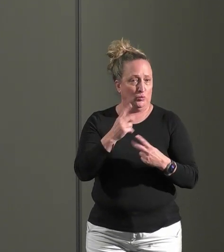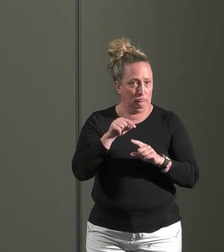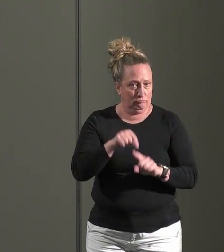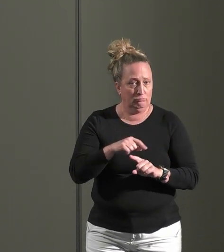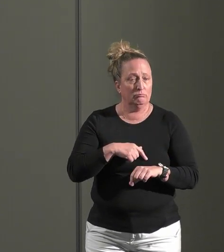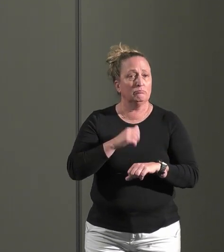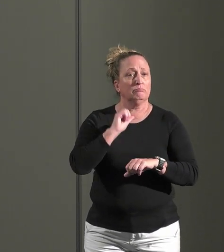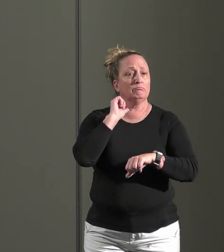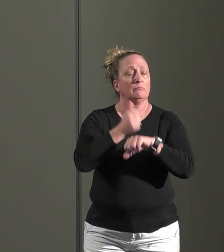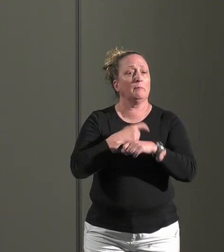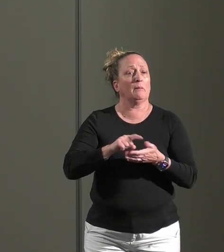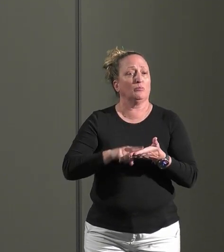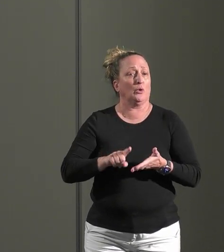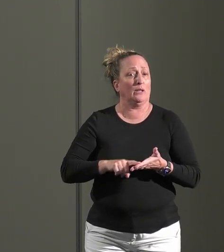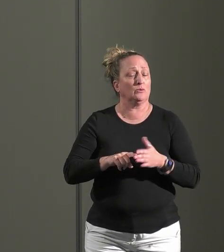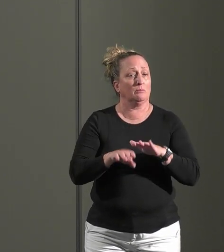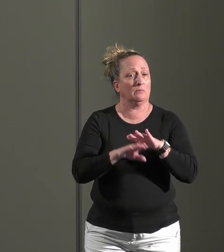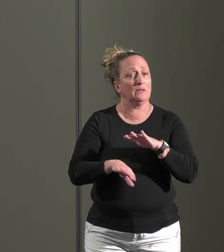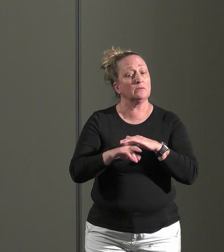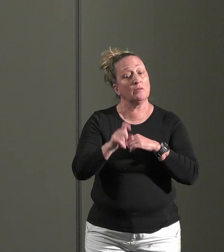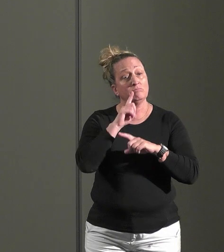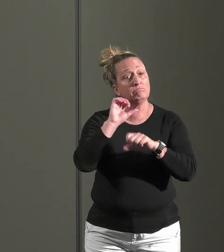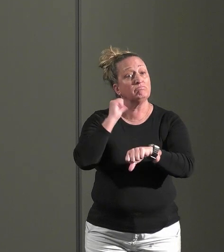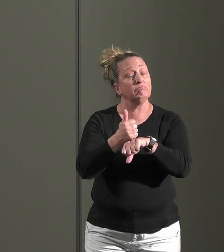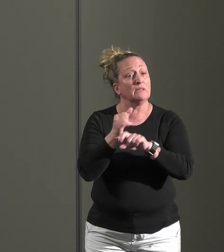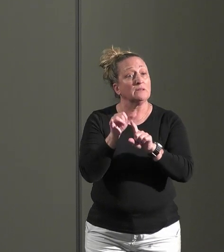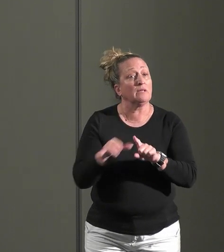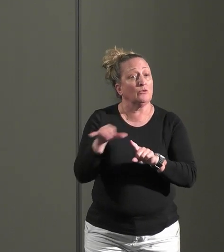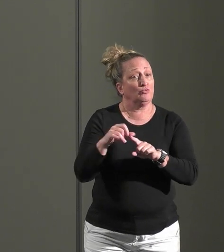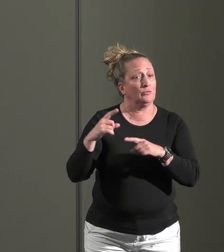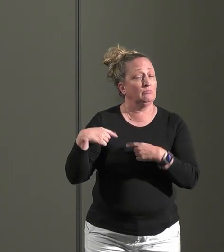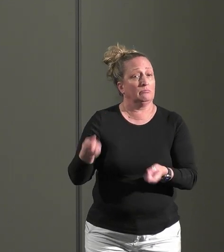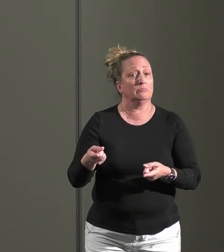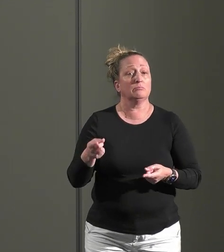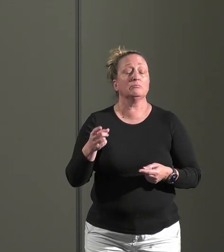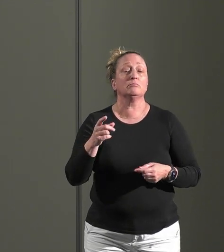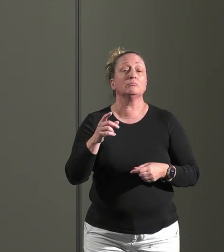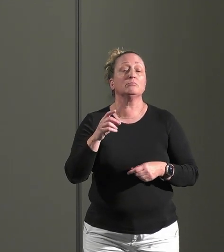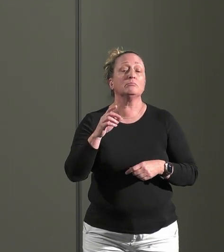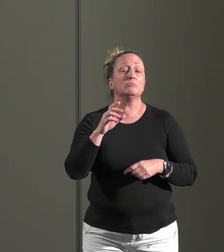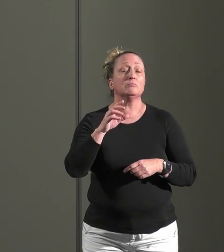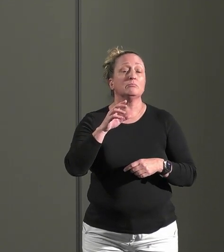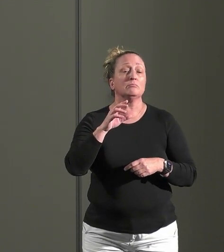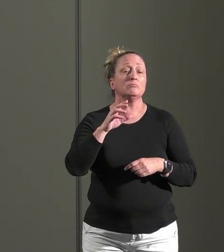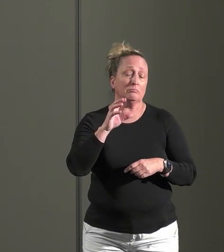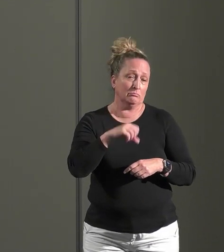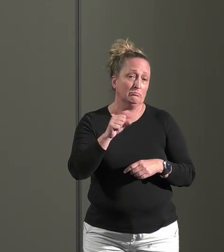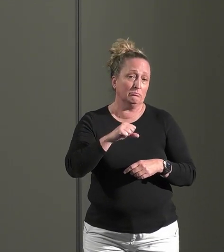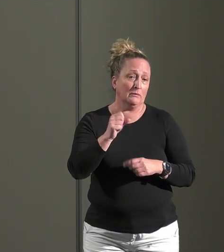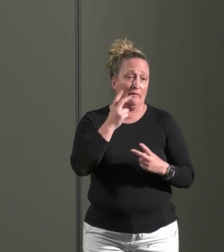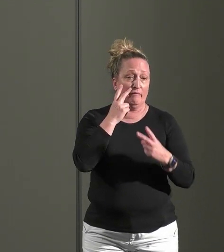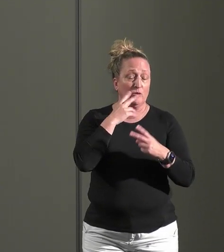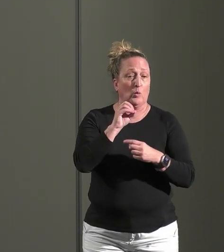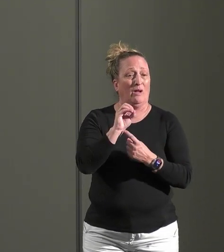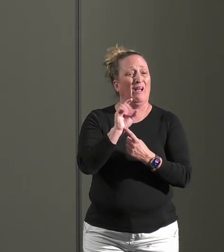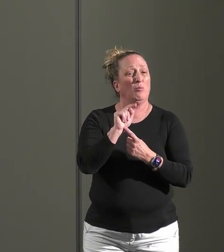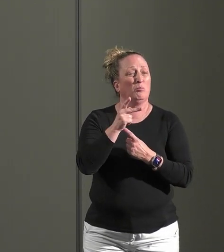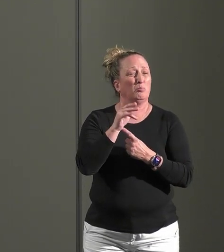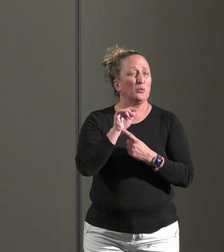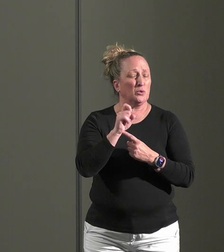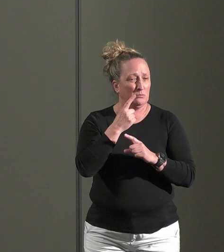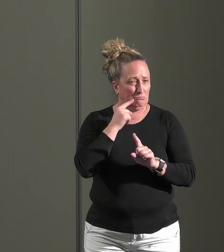browser base. It is existing standards and yeah visual output looks like the example here. That